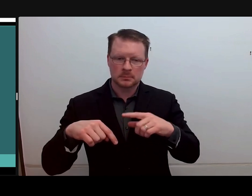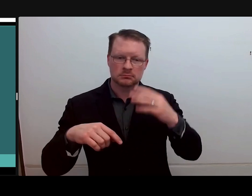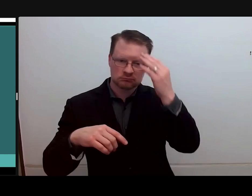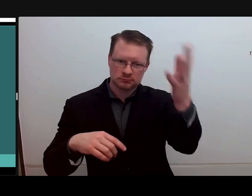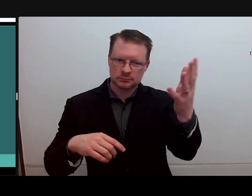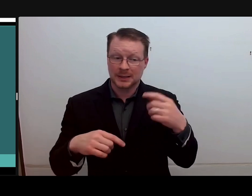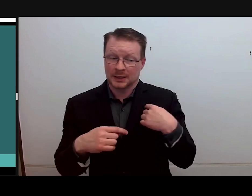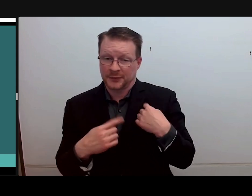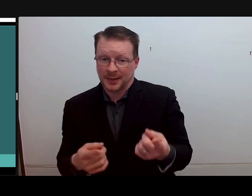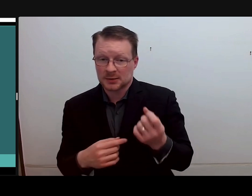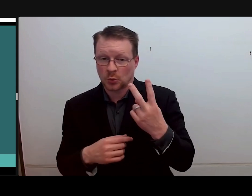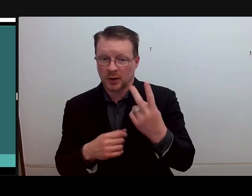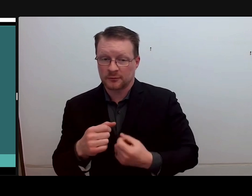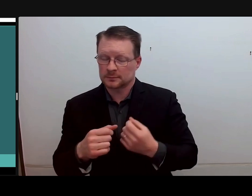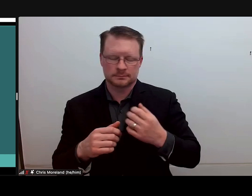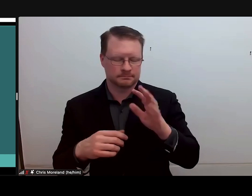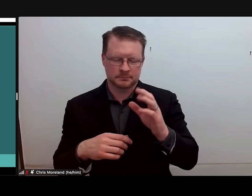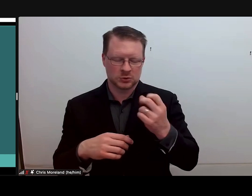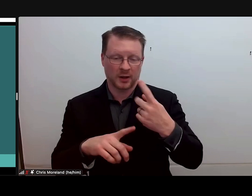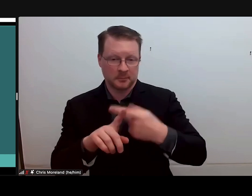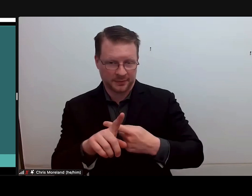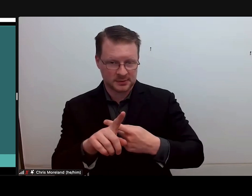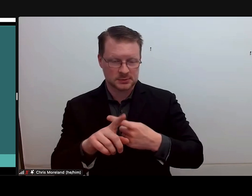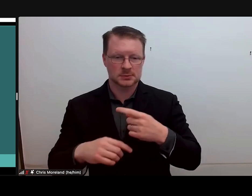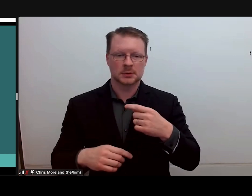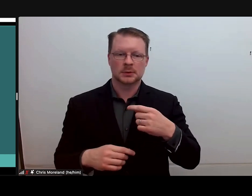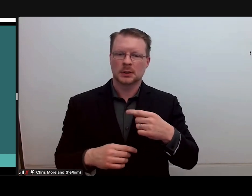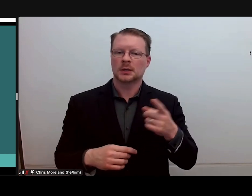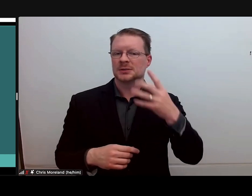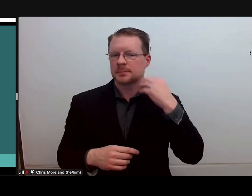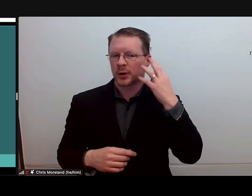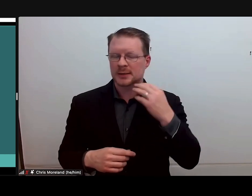64% of practicing physicians reported